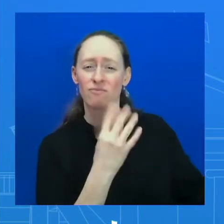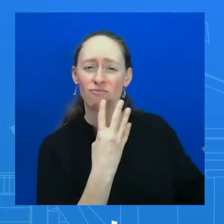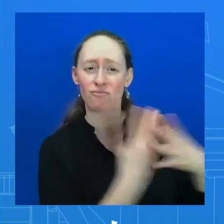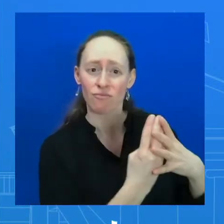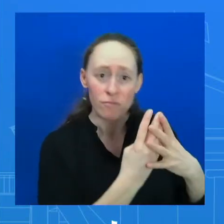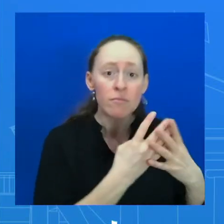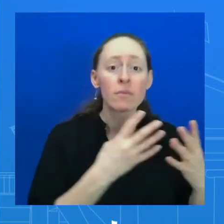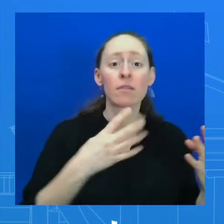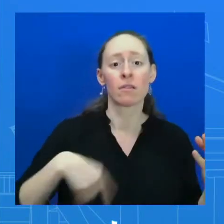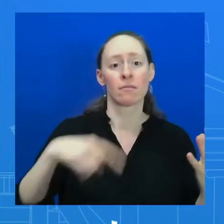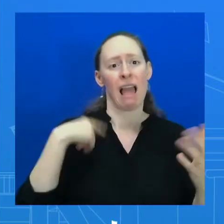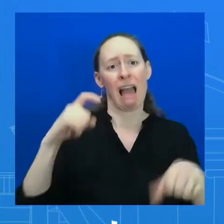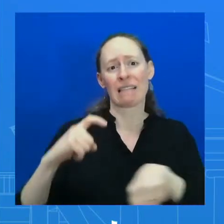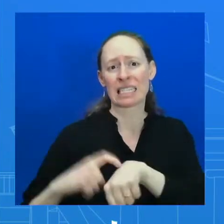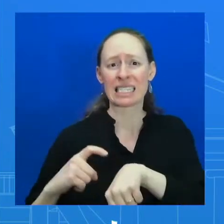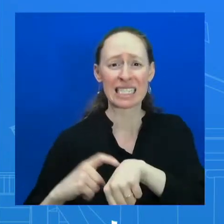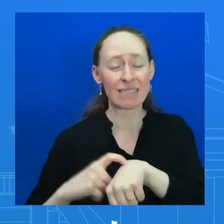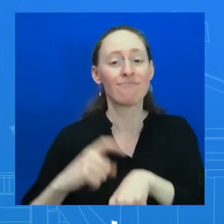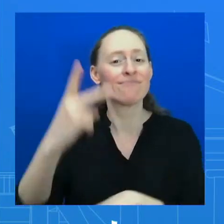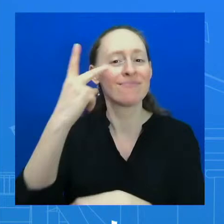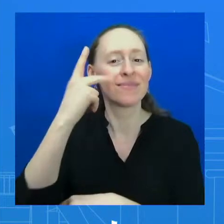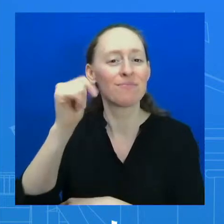Thank you so much. The Press: Thanks, Karine. The Press: Thank you.